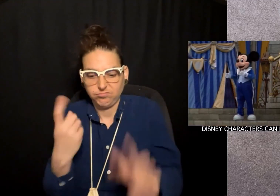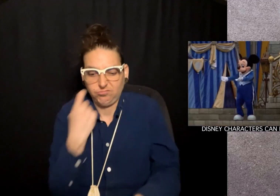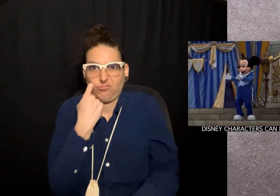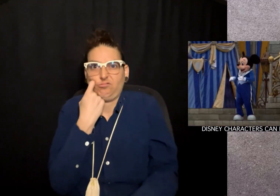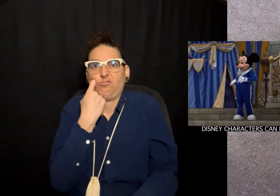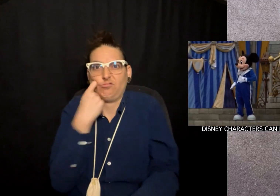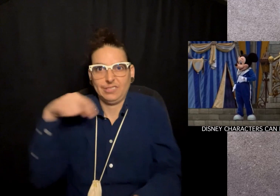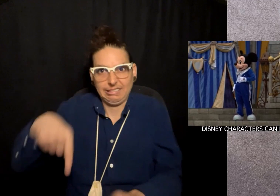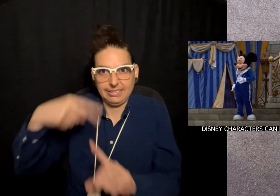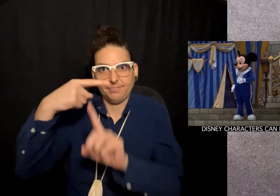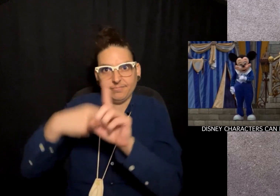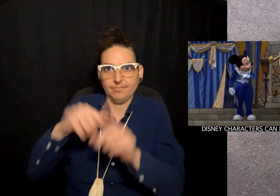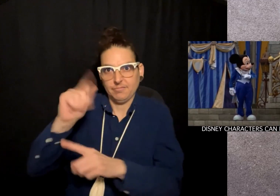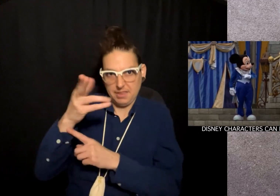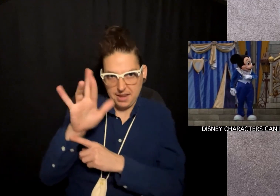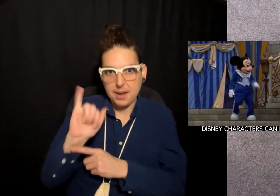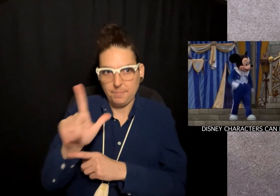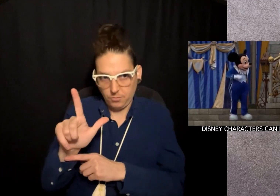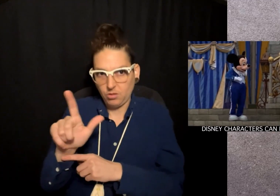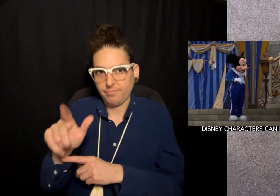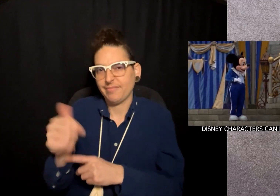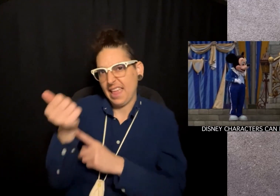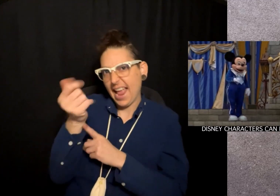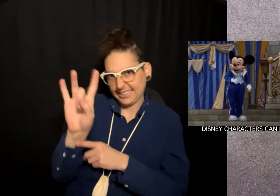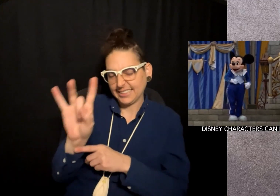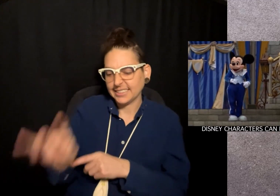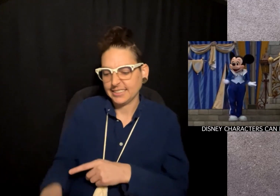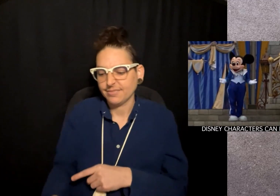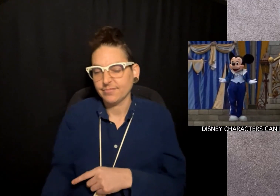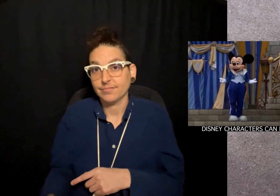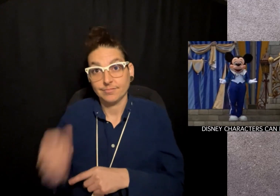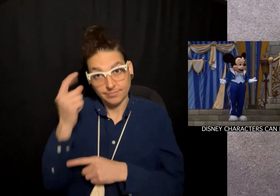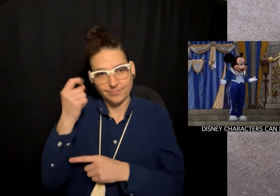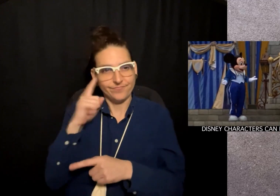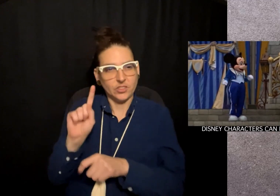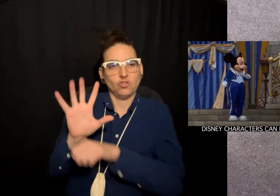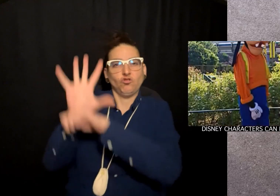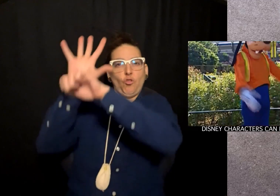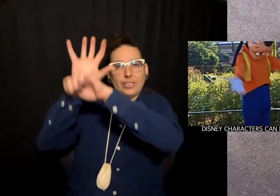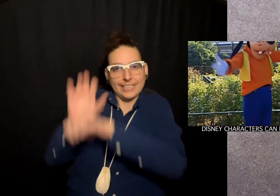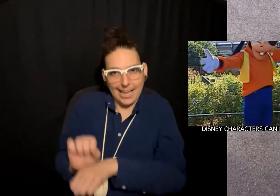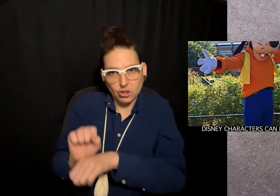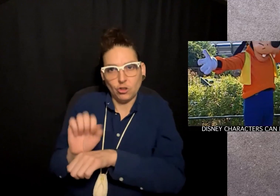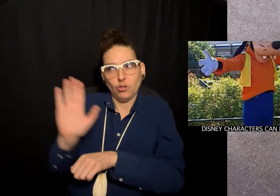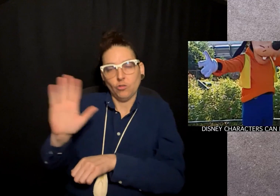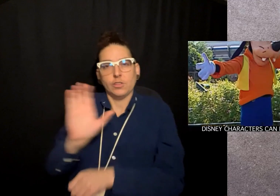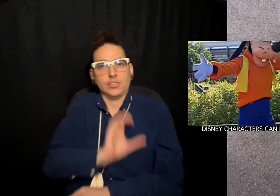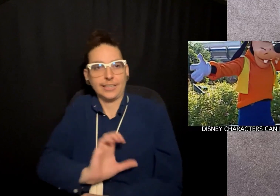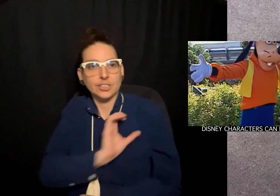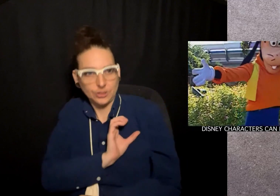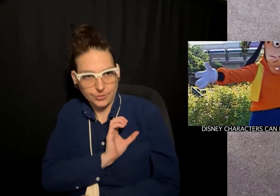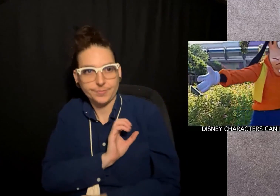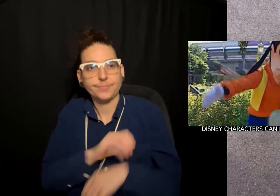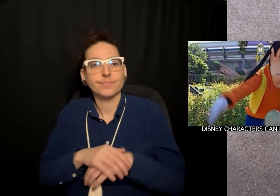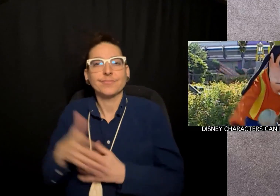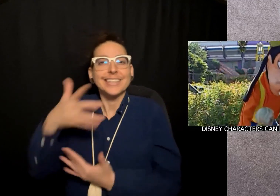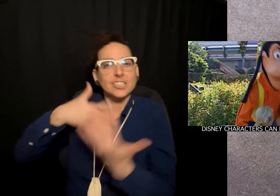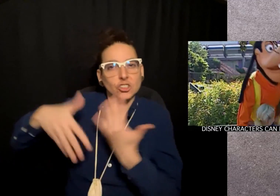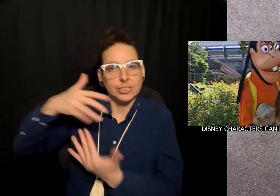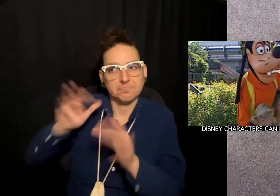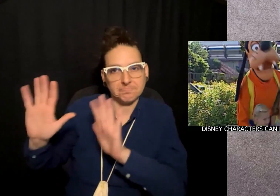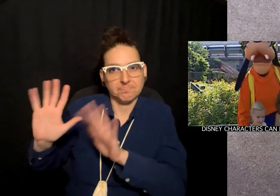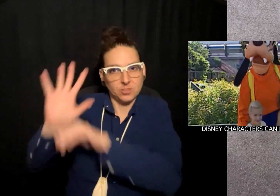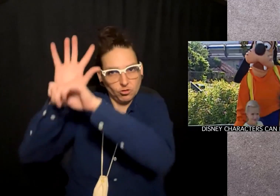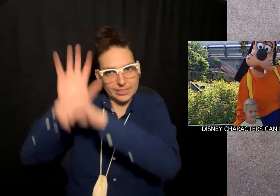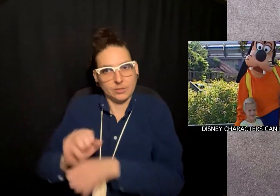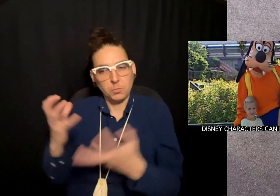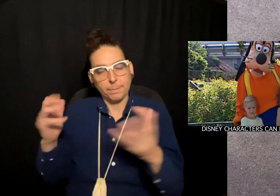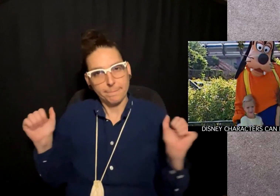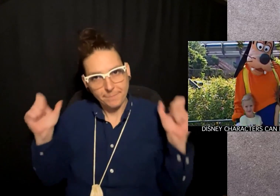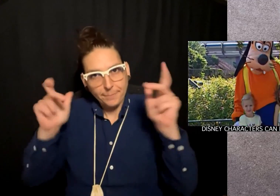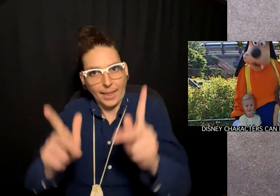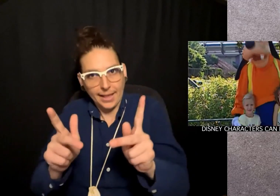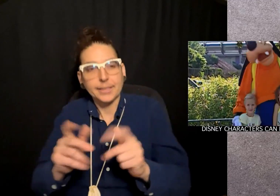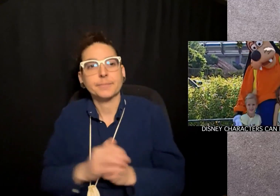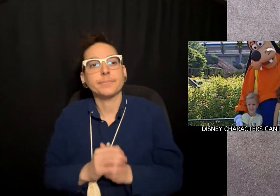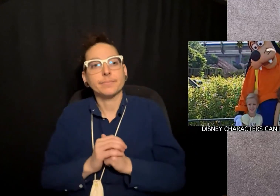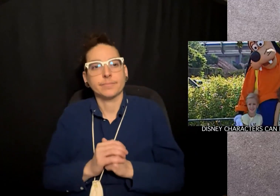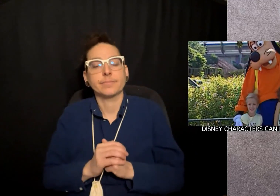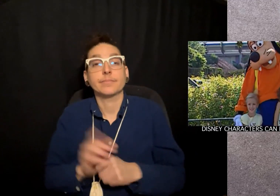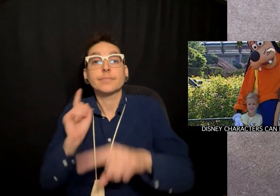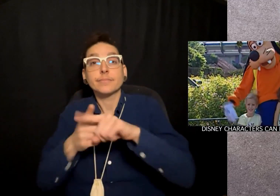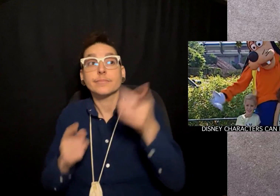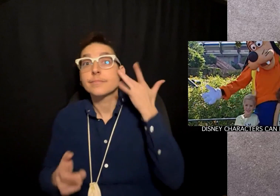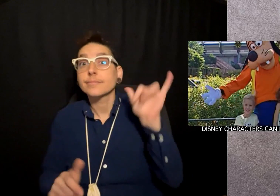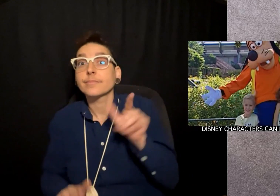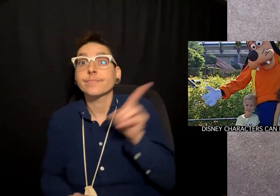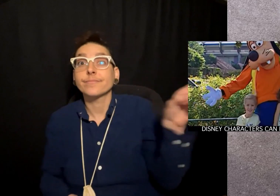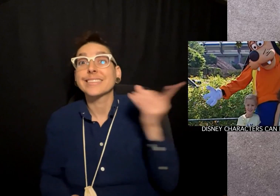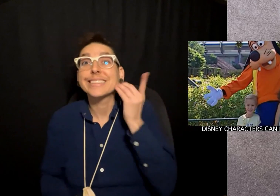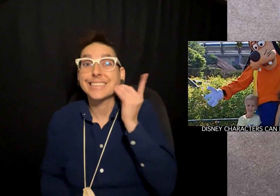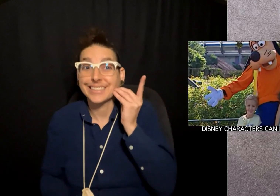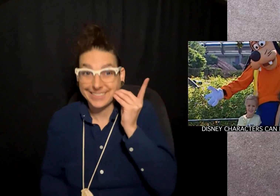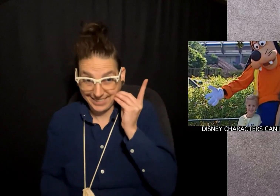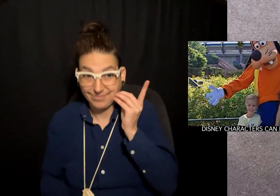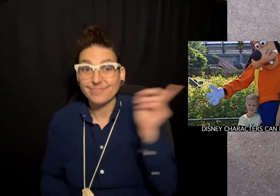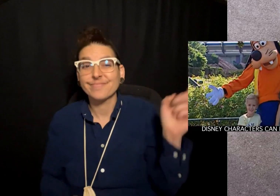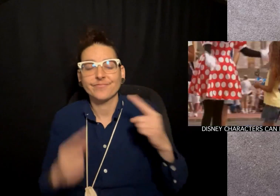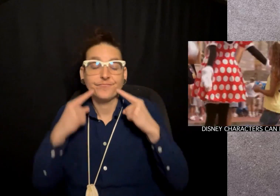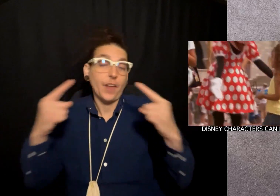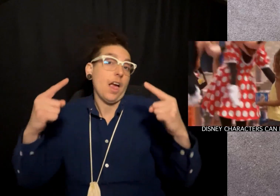as early as April 18 for the traditional character interactions